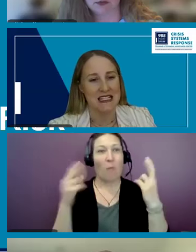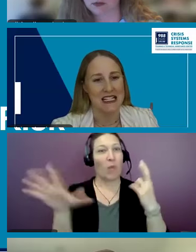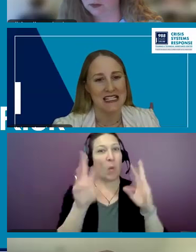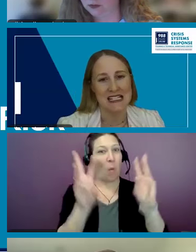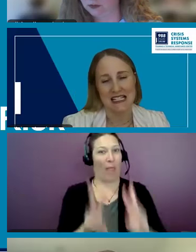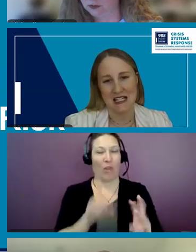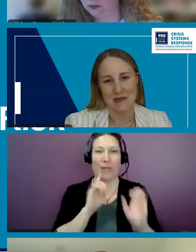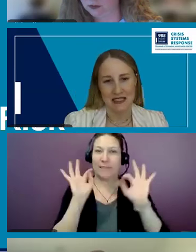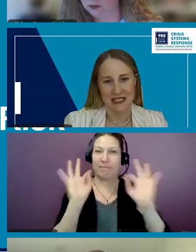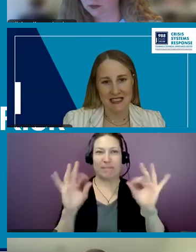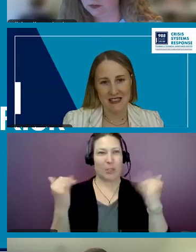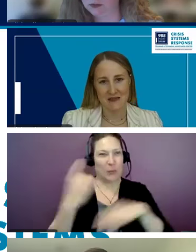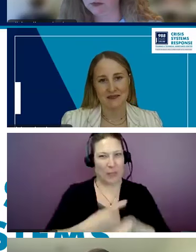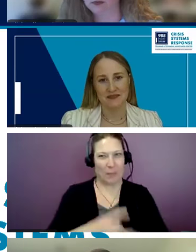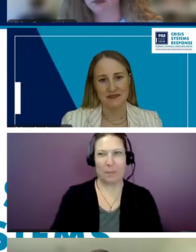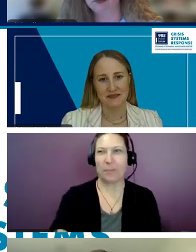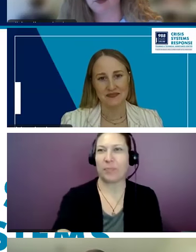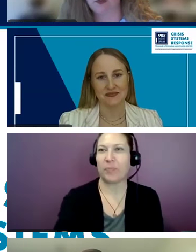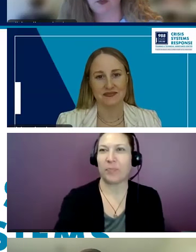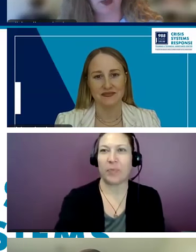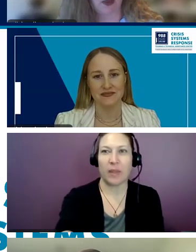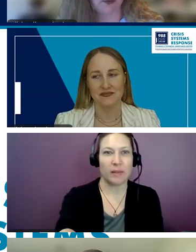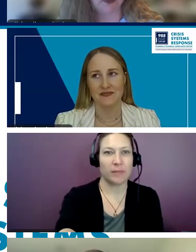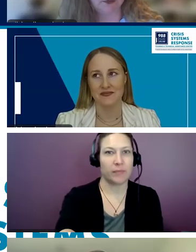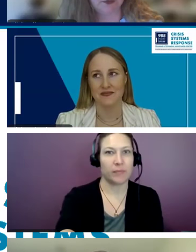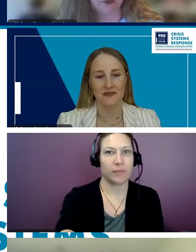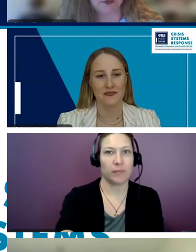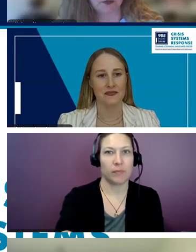If we could go on to the next slide, please.